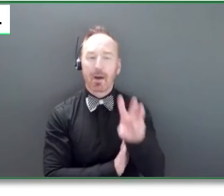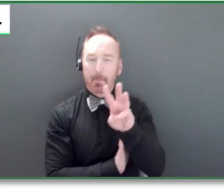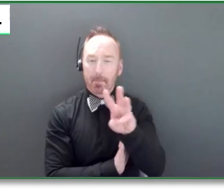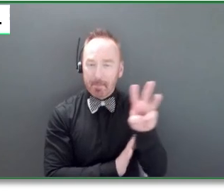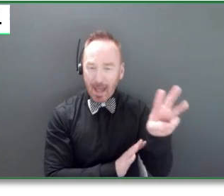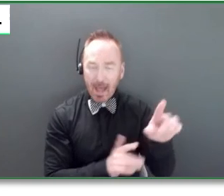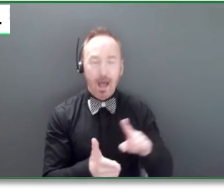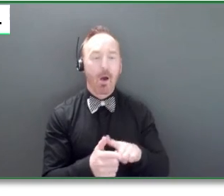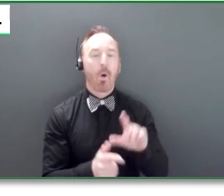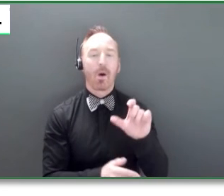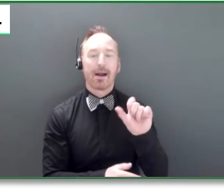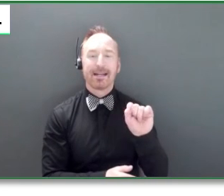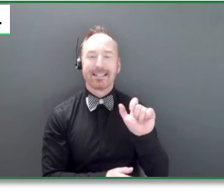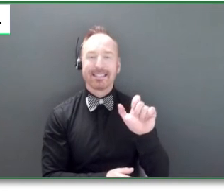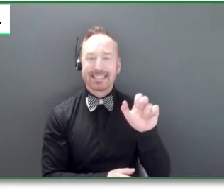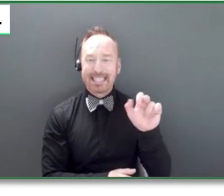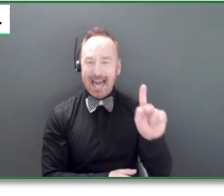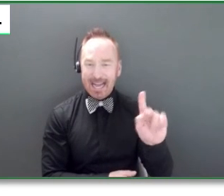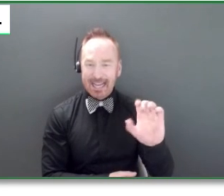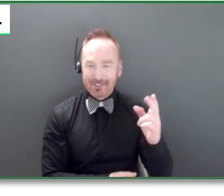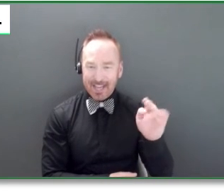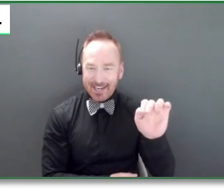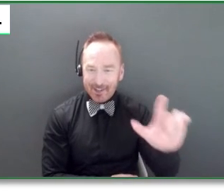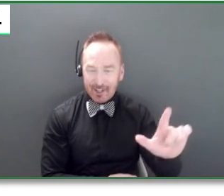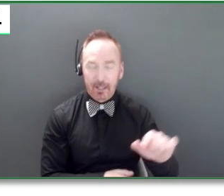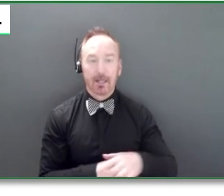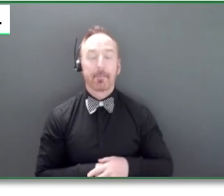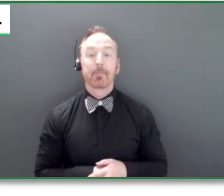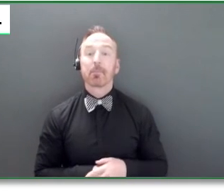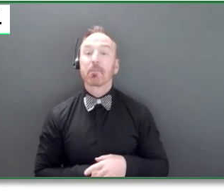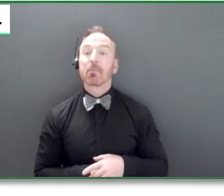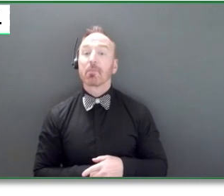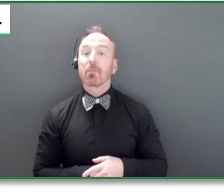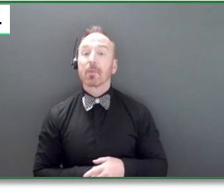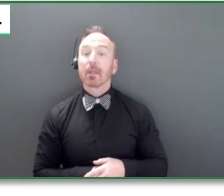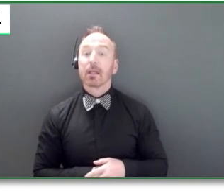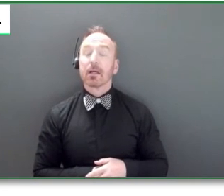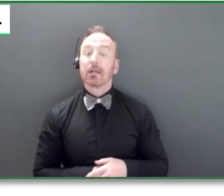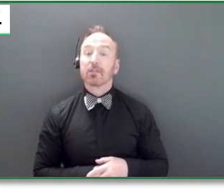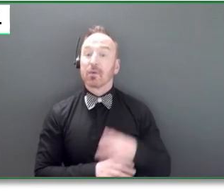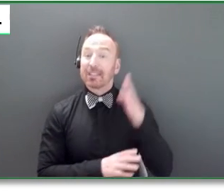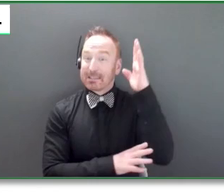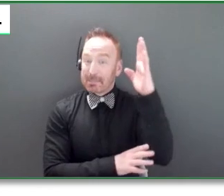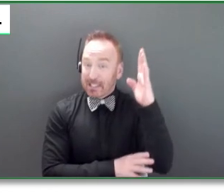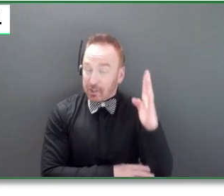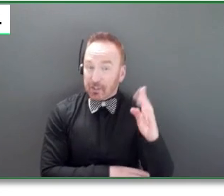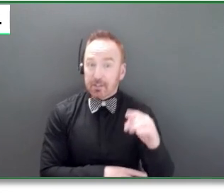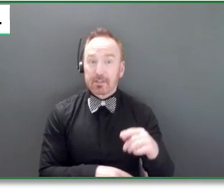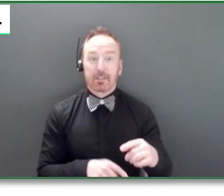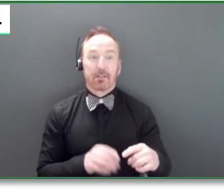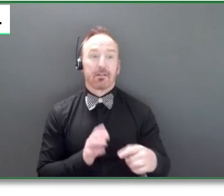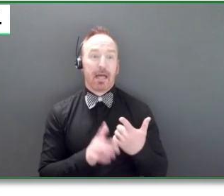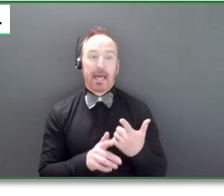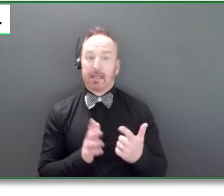other attendees. If you are not able to see all of the speakers or all of the days, please head to our website.